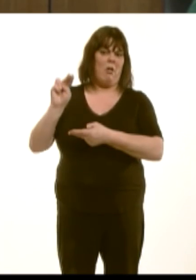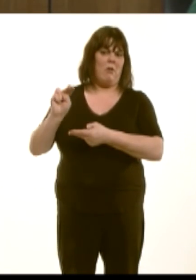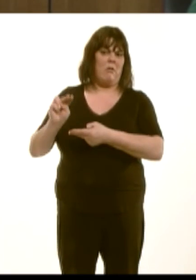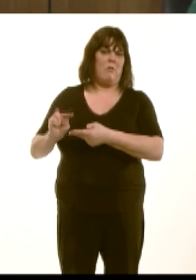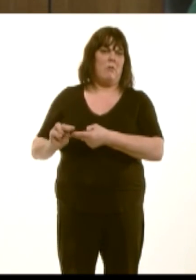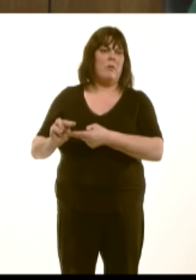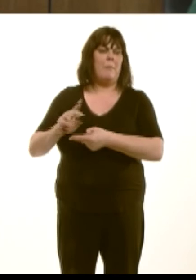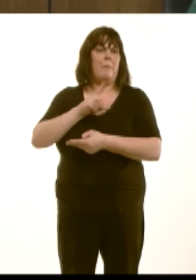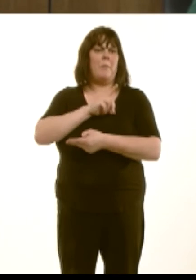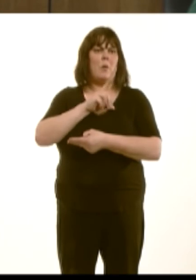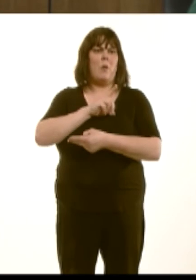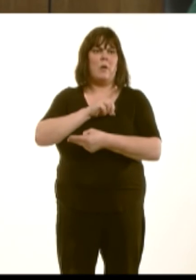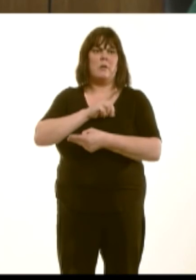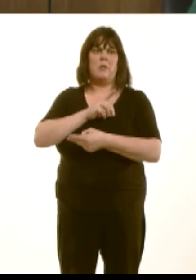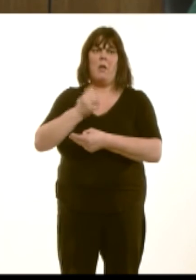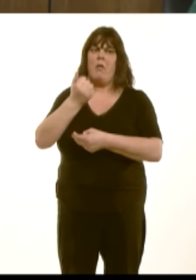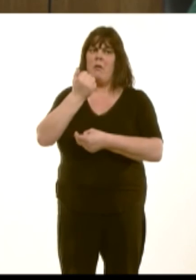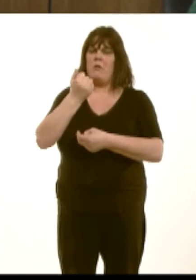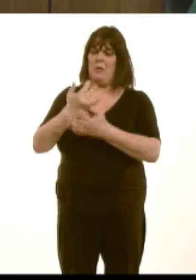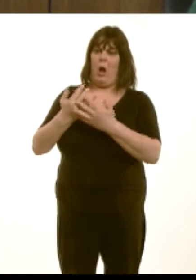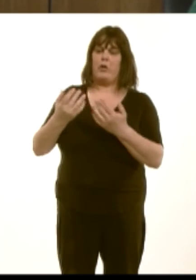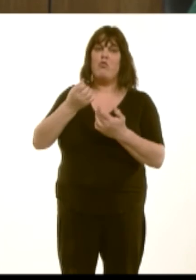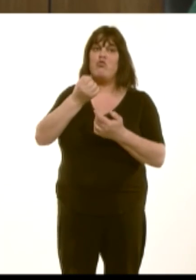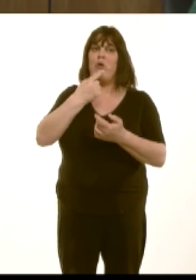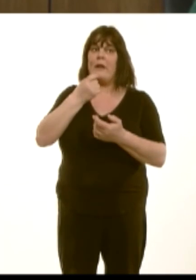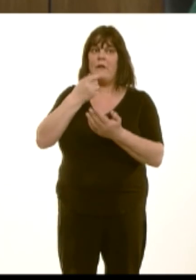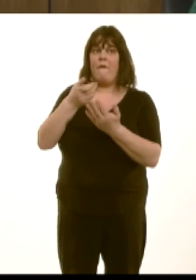because of the number of drugs that are being removed from that fund.